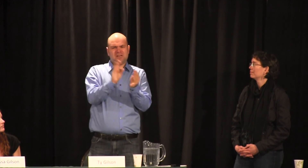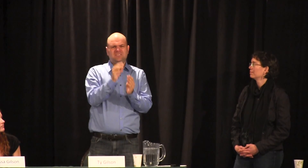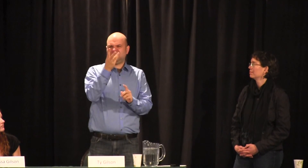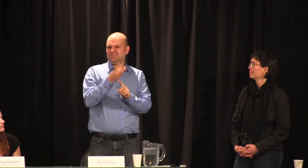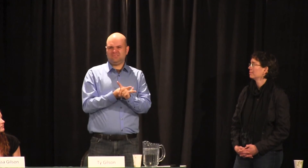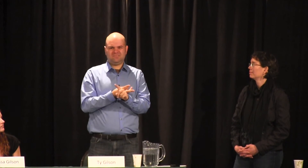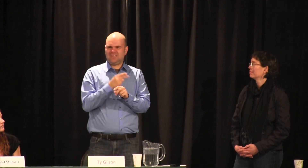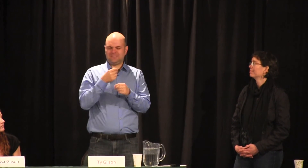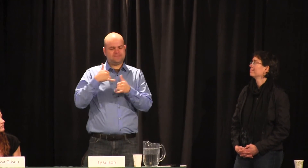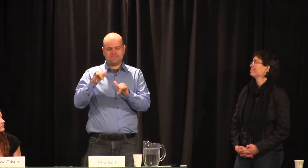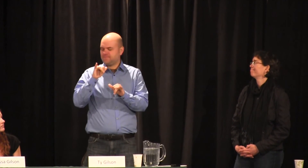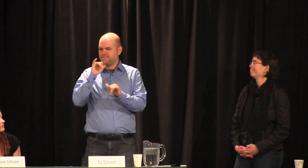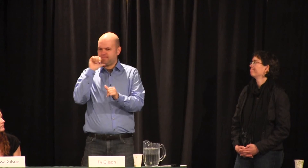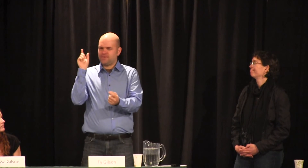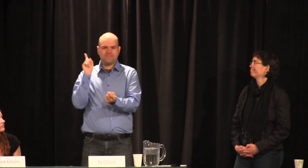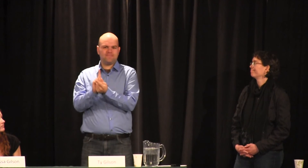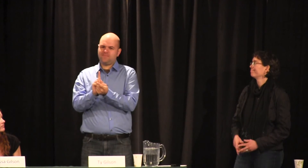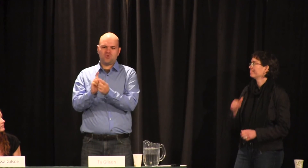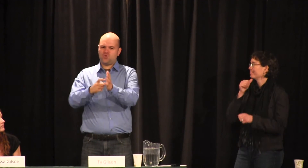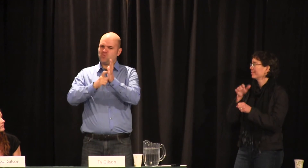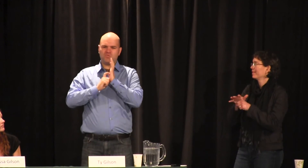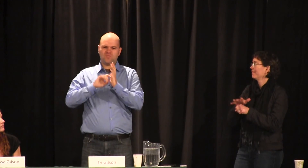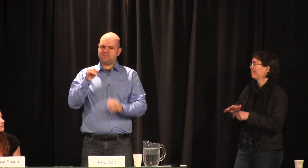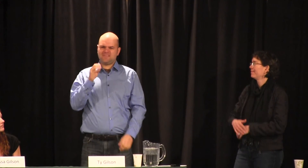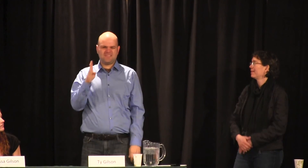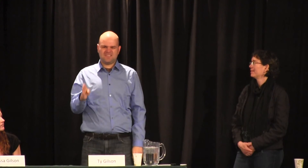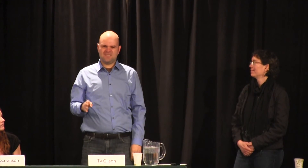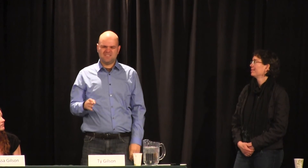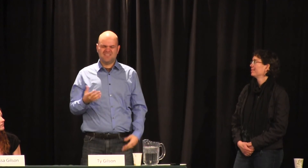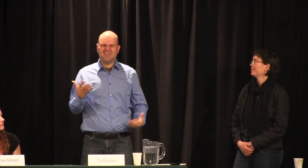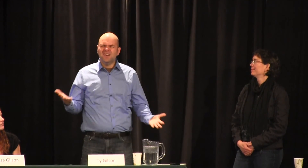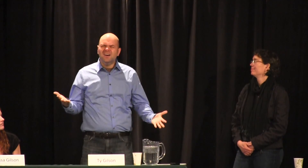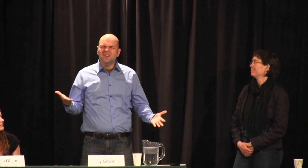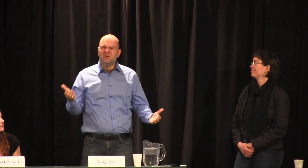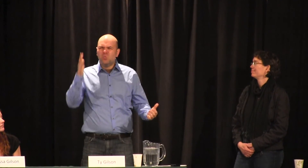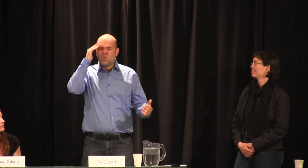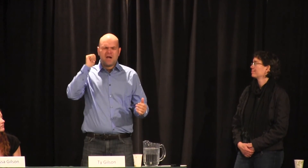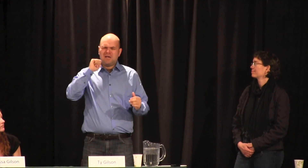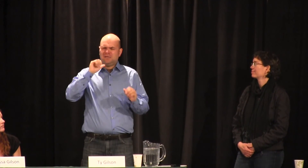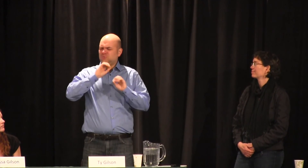and I had, like, three months and another three-month experience, but it didn't meet their job requirements